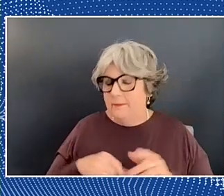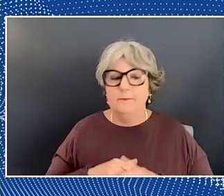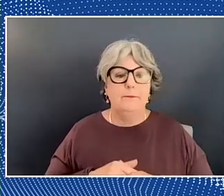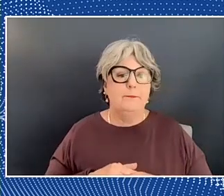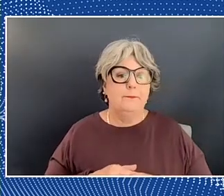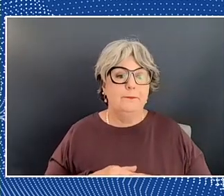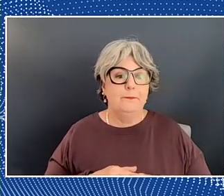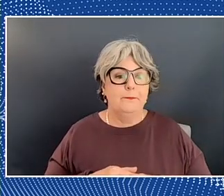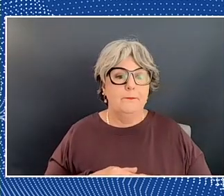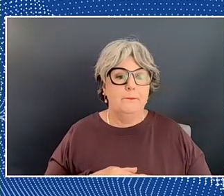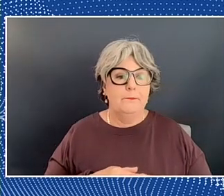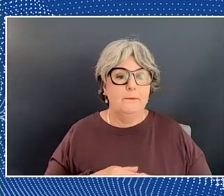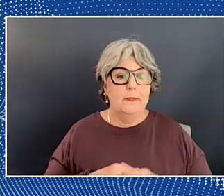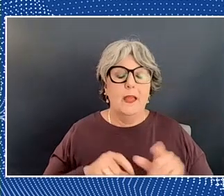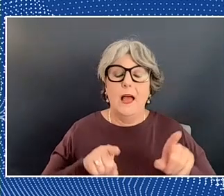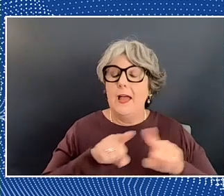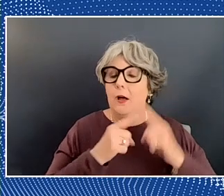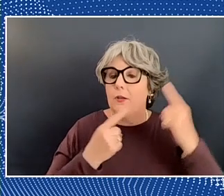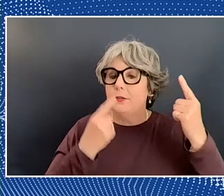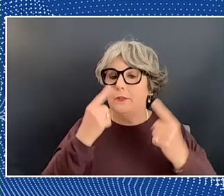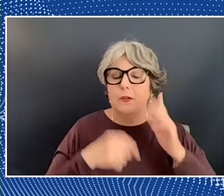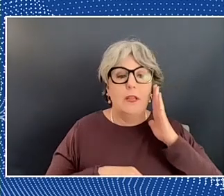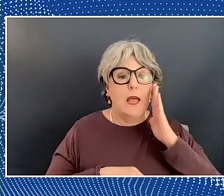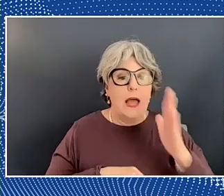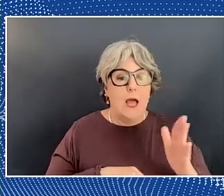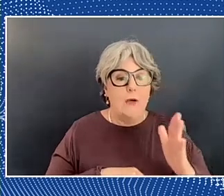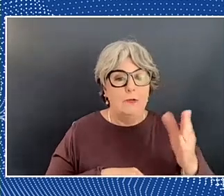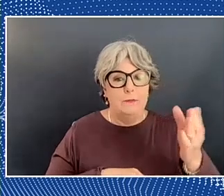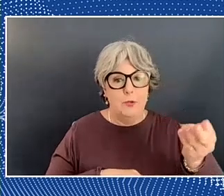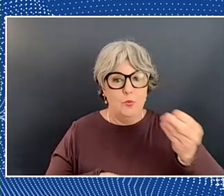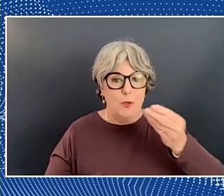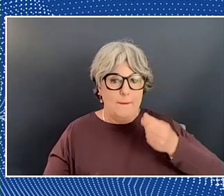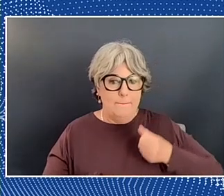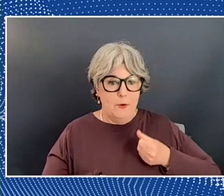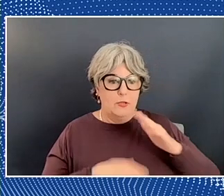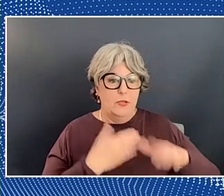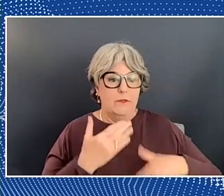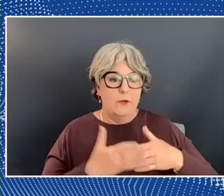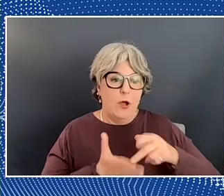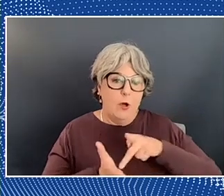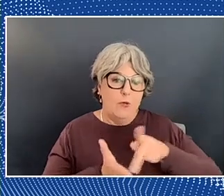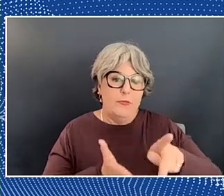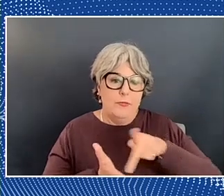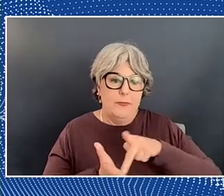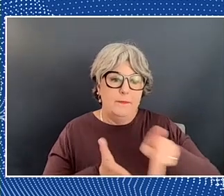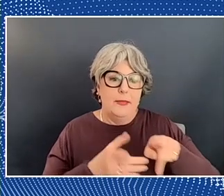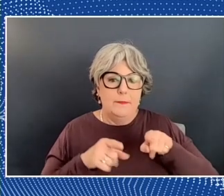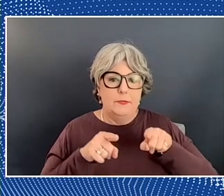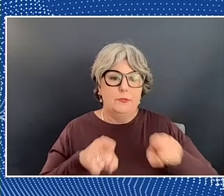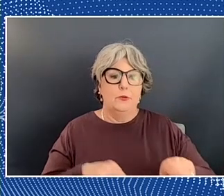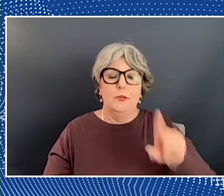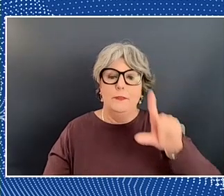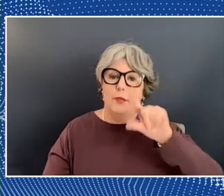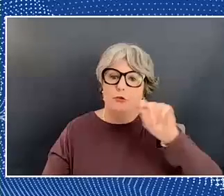I also thought that I was going to be reimbursed for all the payments I had made during those 20 years, but I was